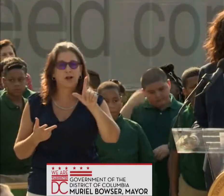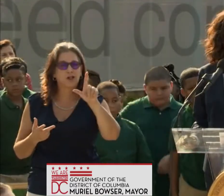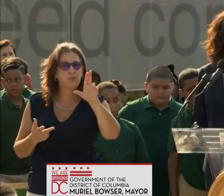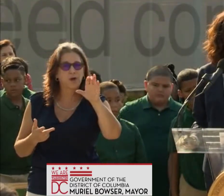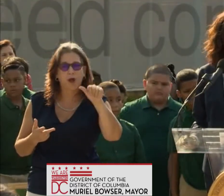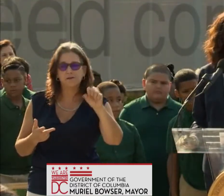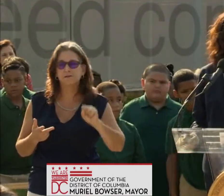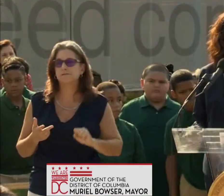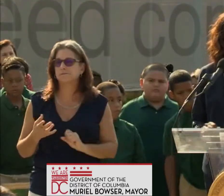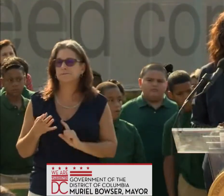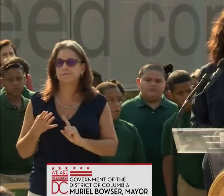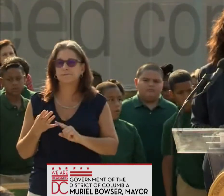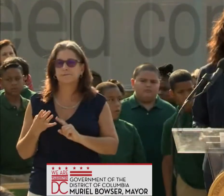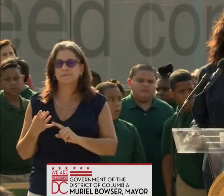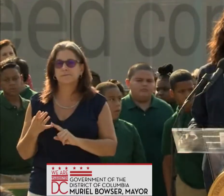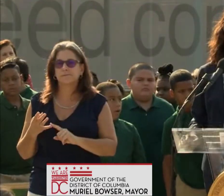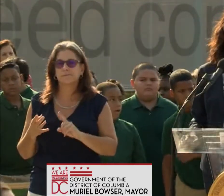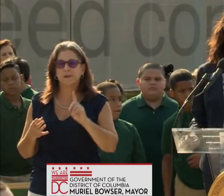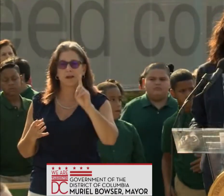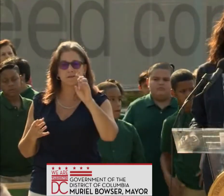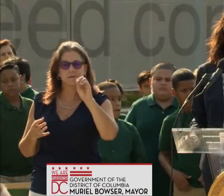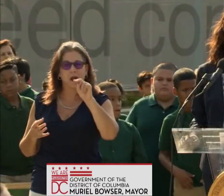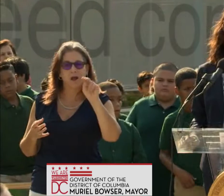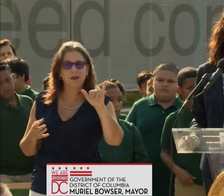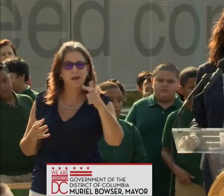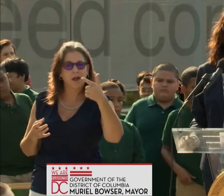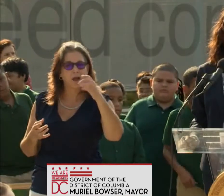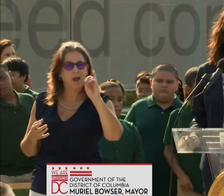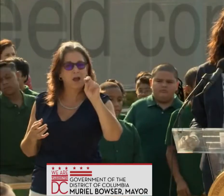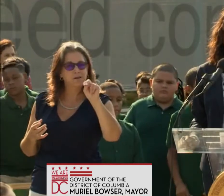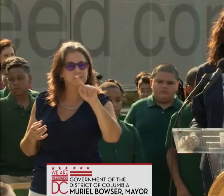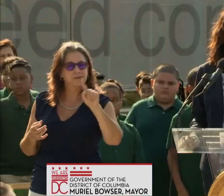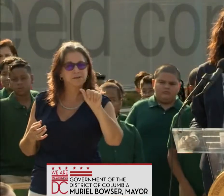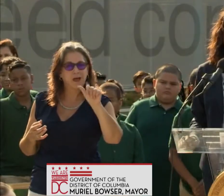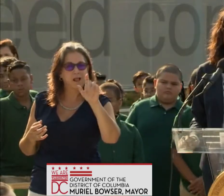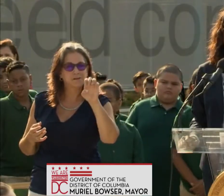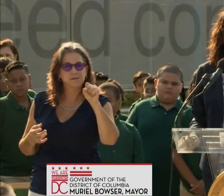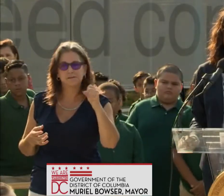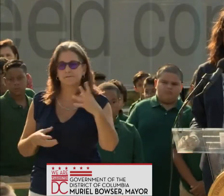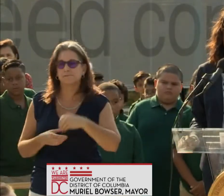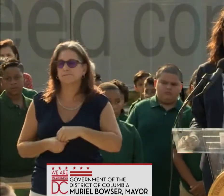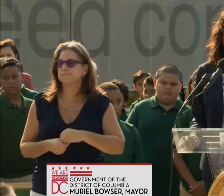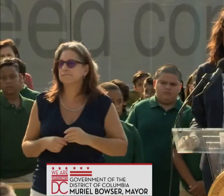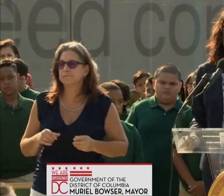Gonzalez and then our construction team led by Gilbane architect Glenn Evans